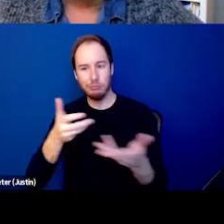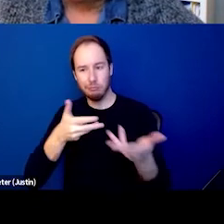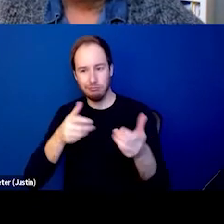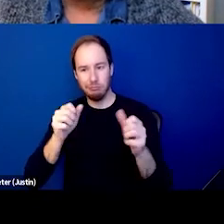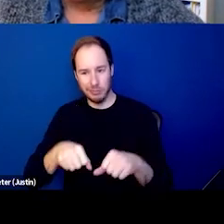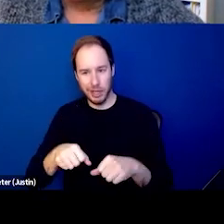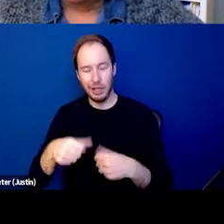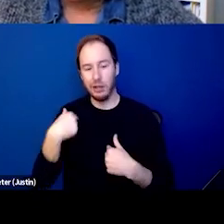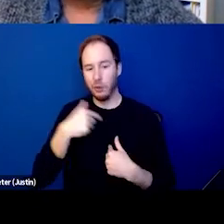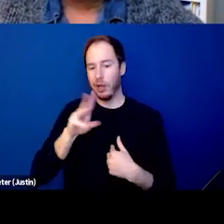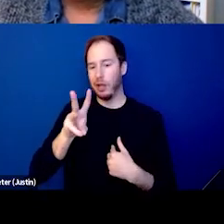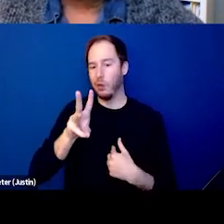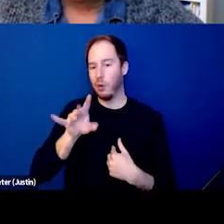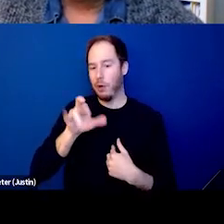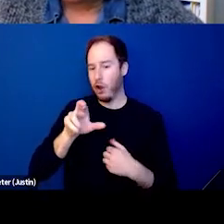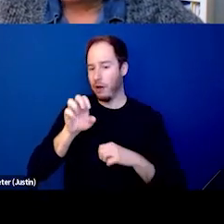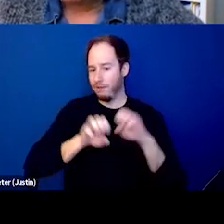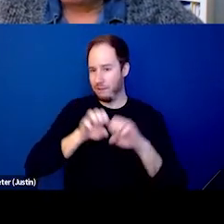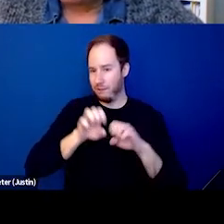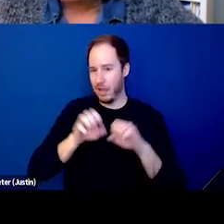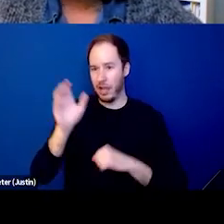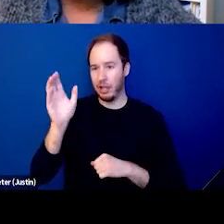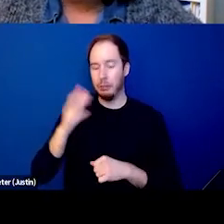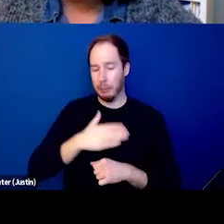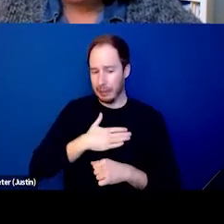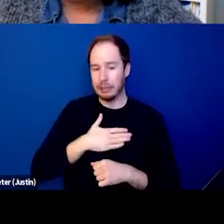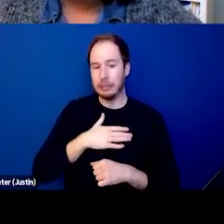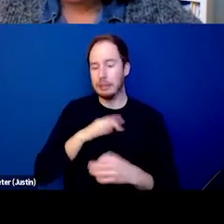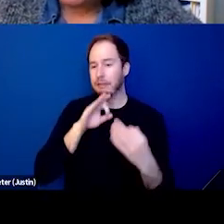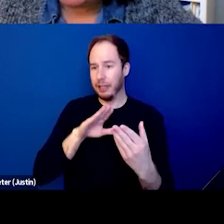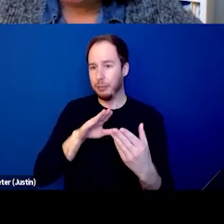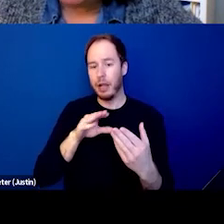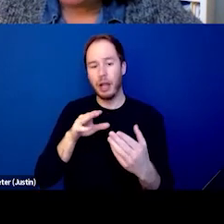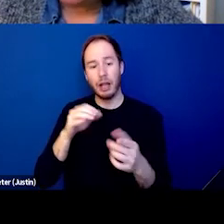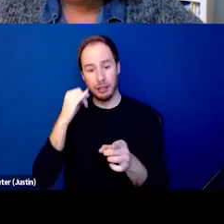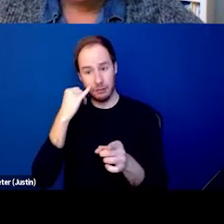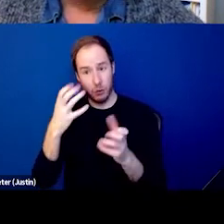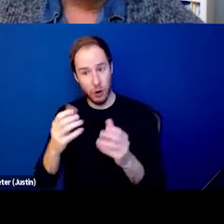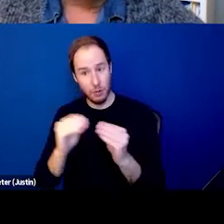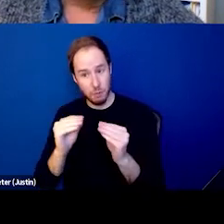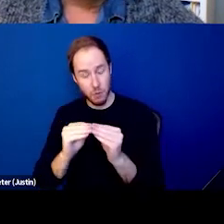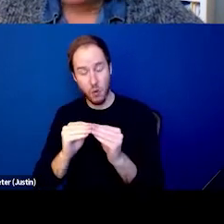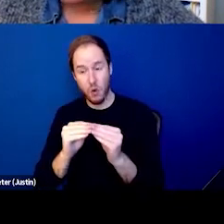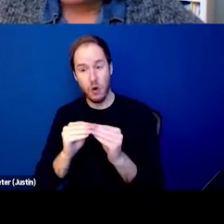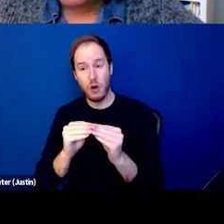We have a webinar evaluation, please take the evaluation. We also have a question if you do want more information